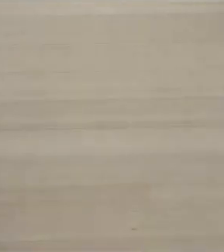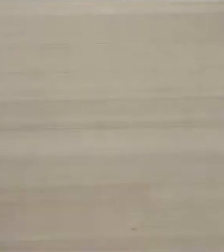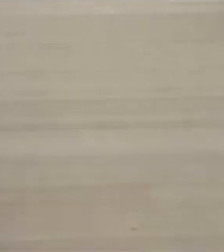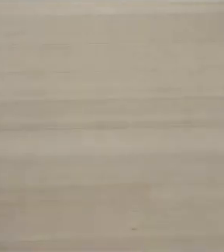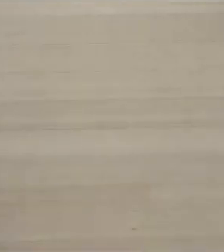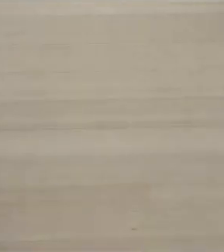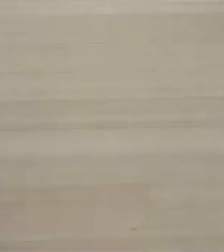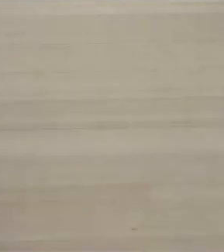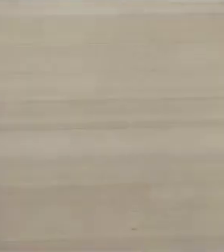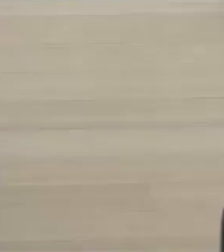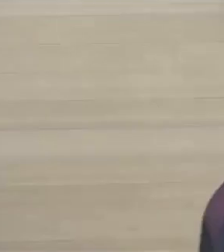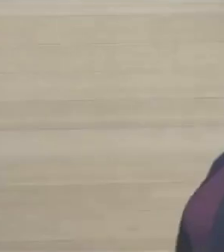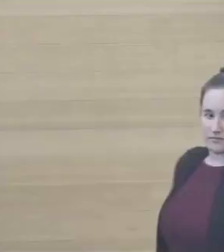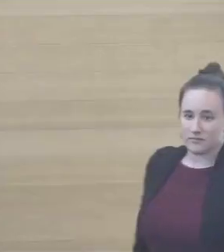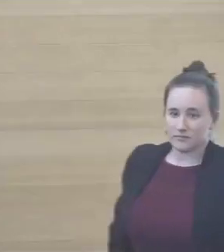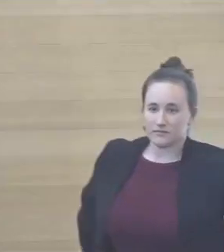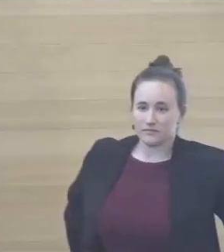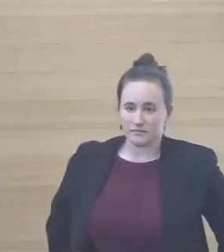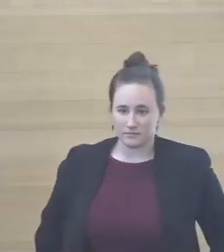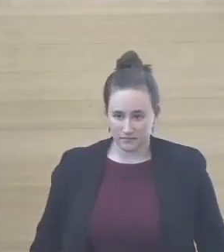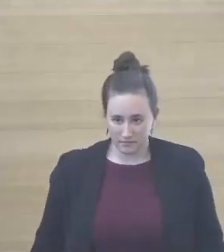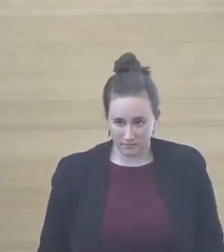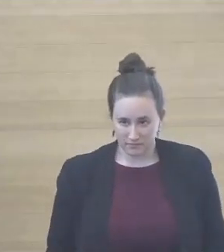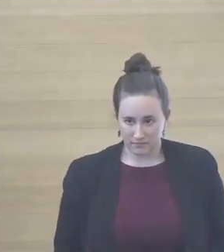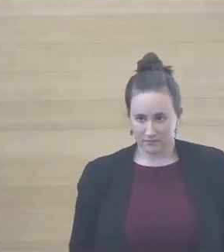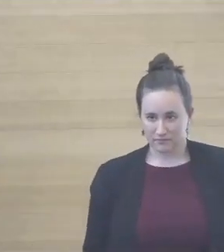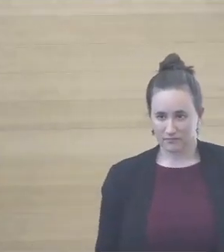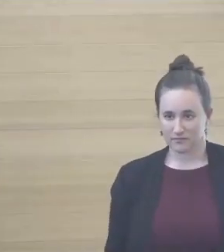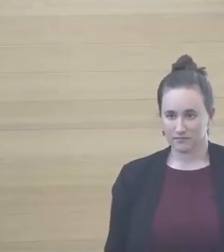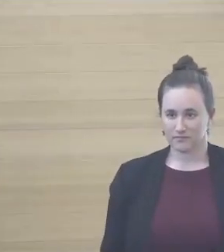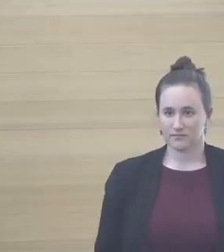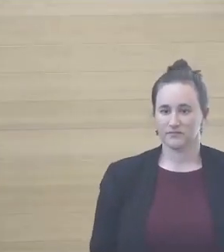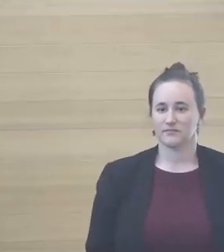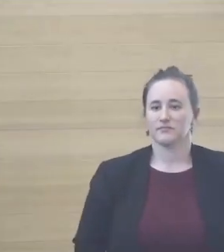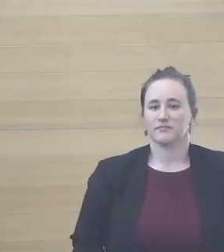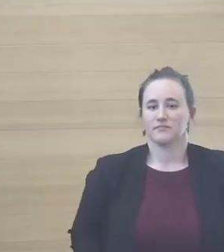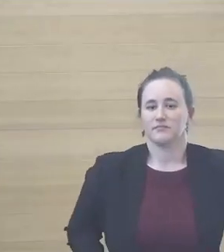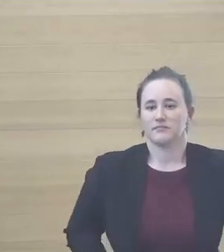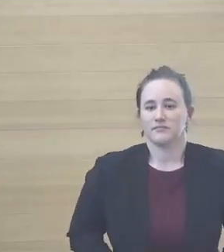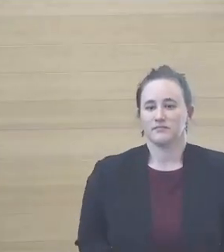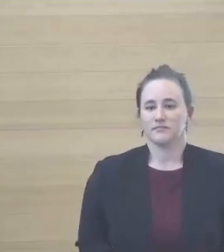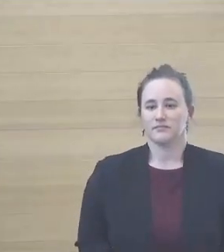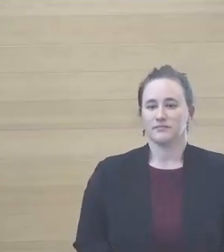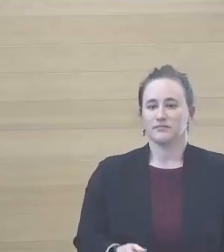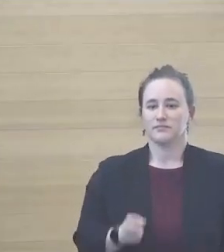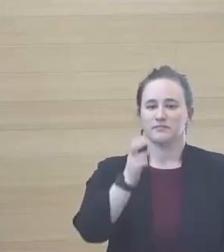The work you guys must have put into this. Jim and I have been doing some similar stuff,